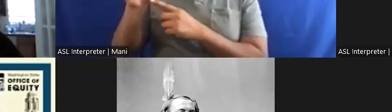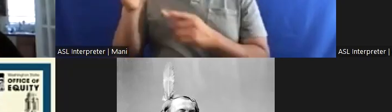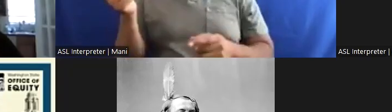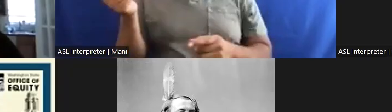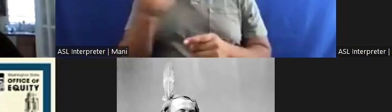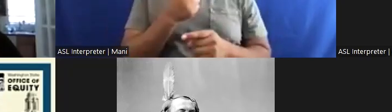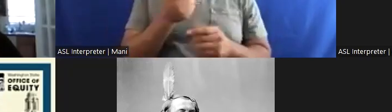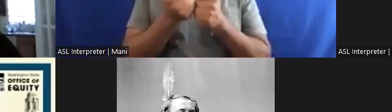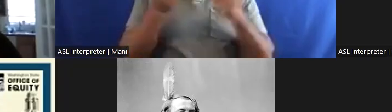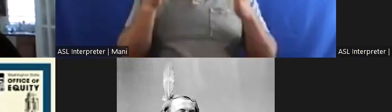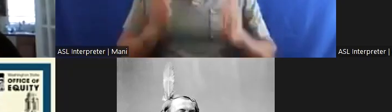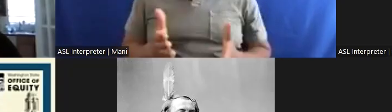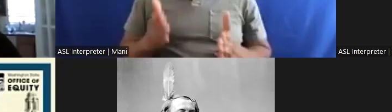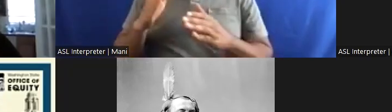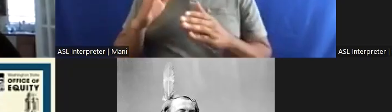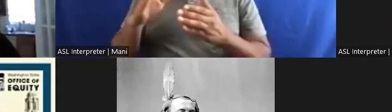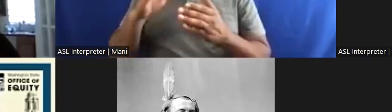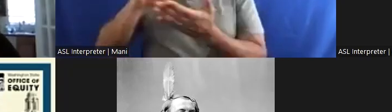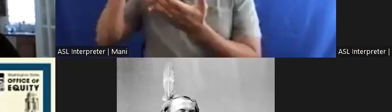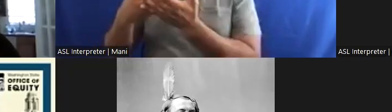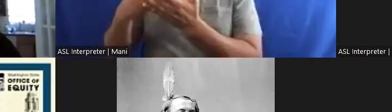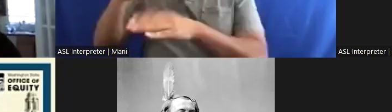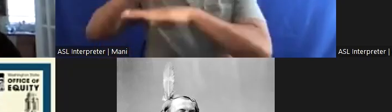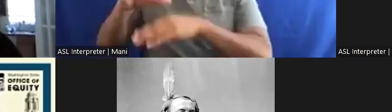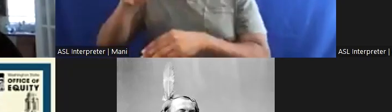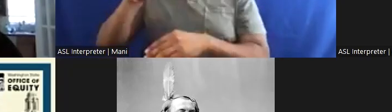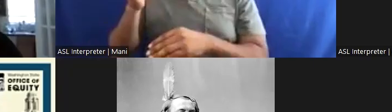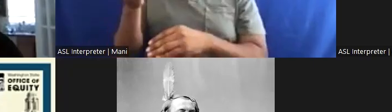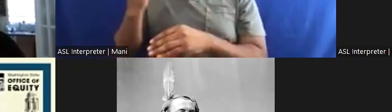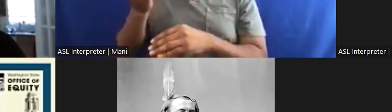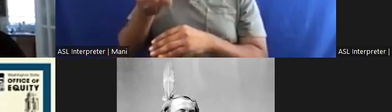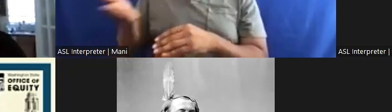all on site in one resource center so that customers could just be there